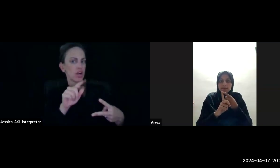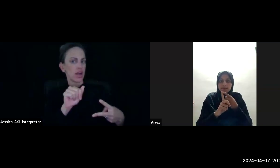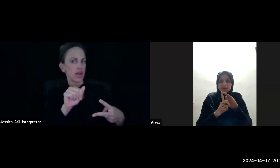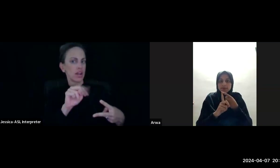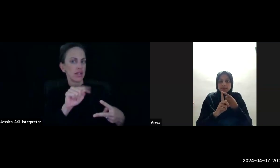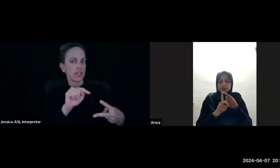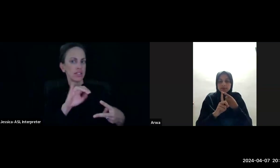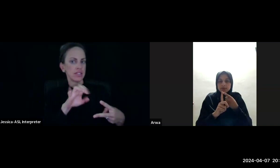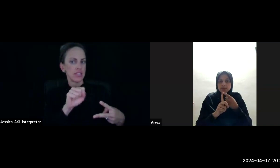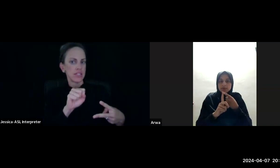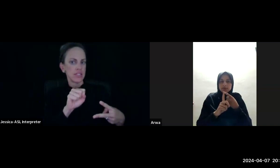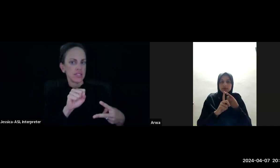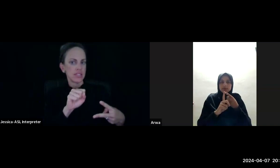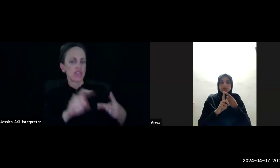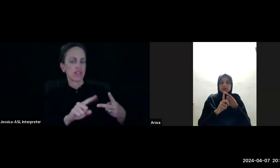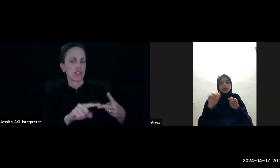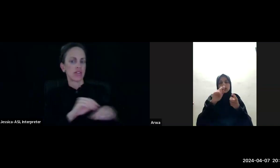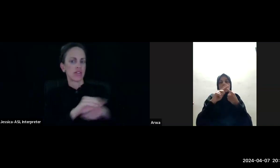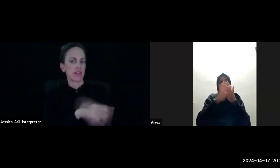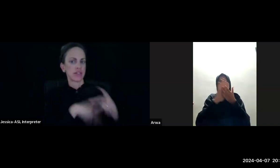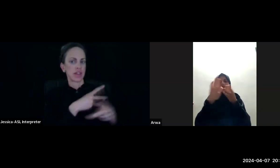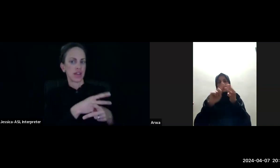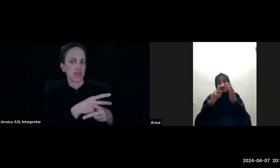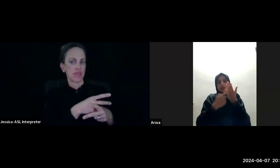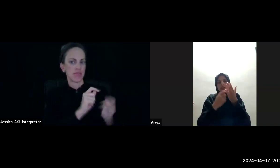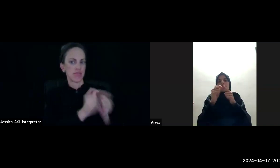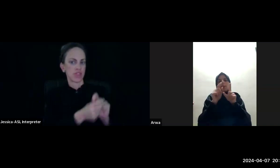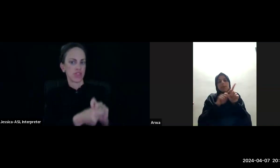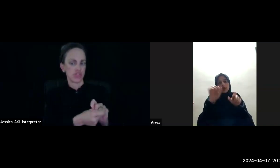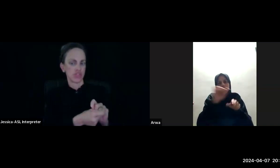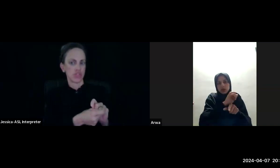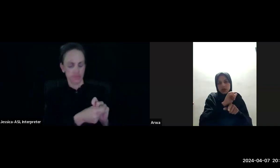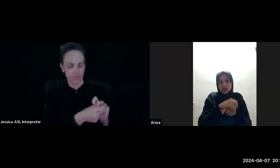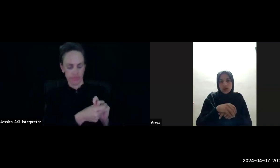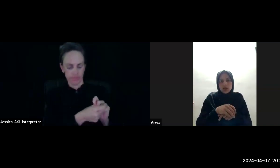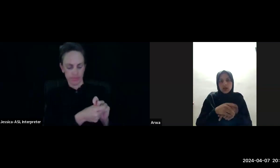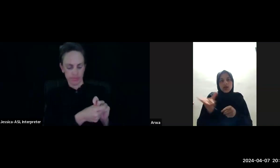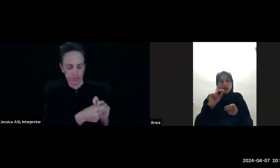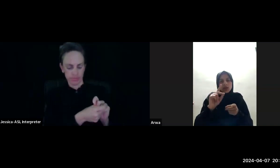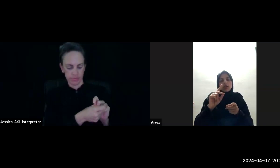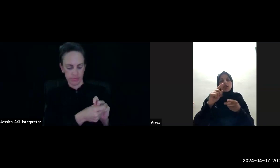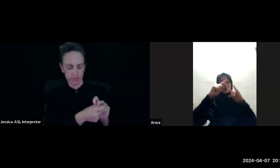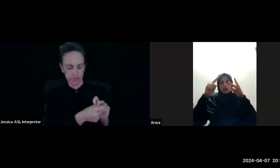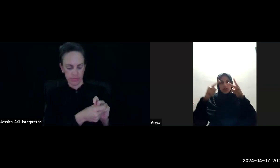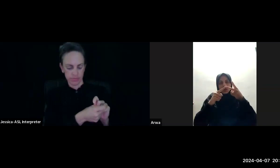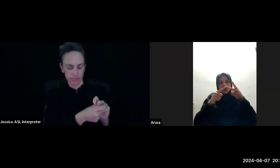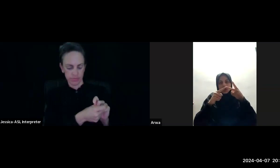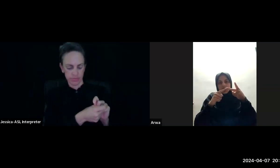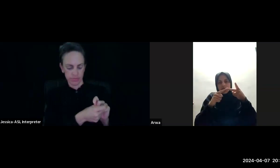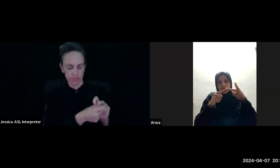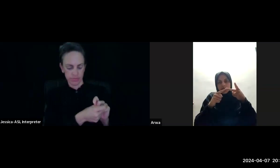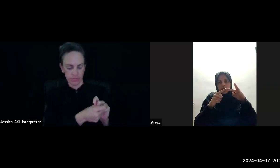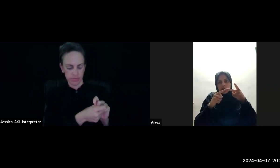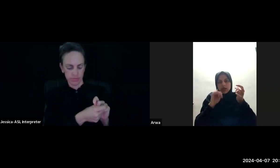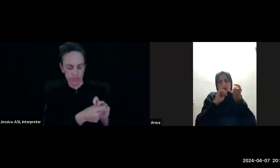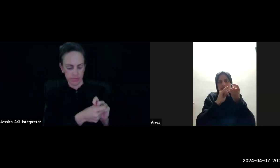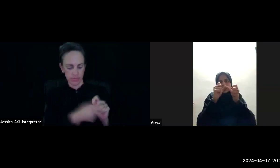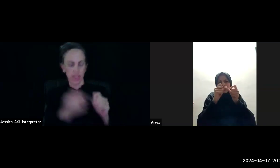type therapy or ASO therapy. and the next one is called as the Cell Therapy. okay and the most